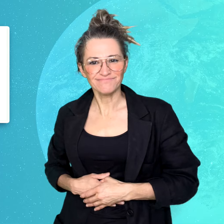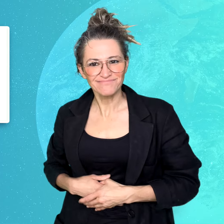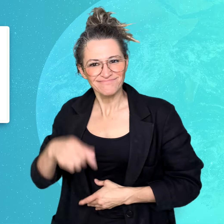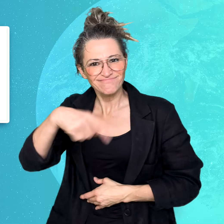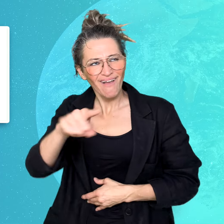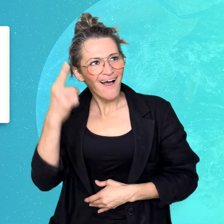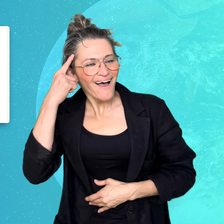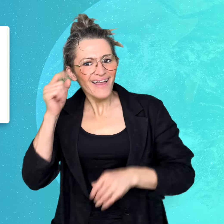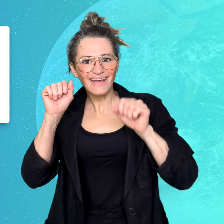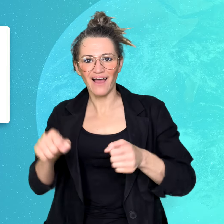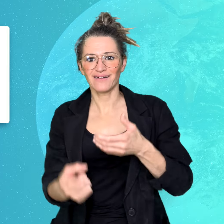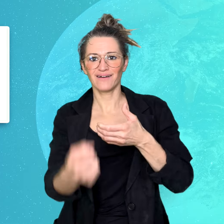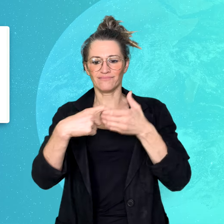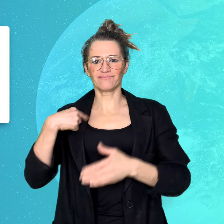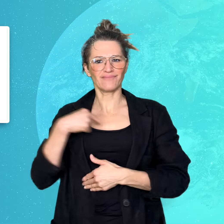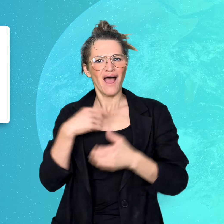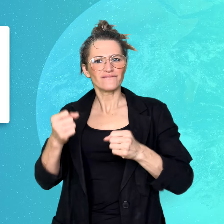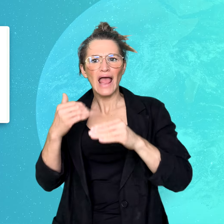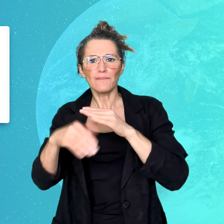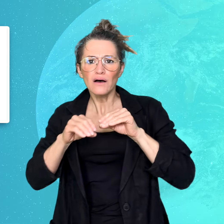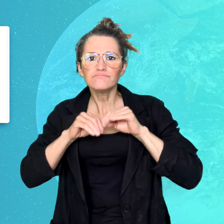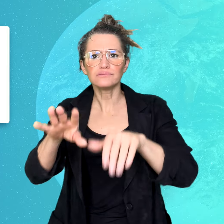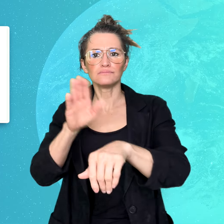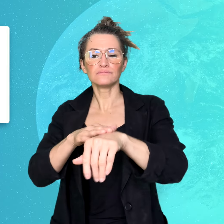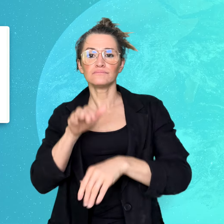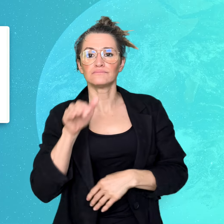Be sure to subscribe to our email newsletter